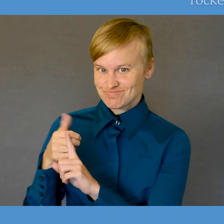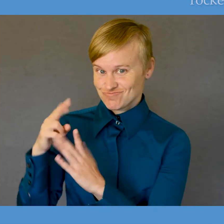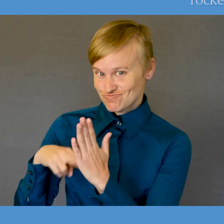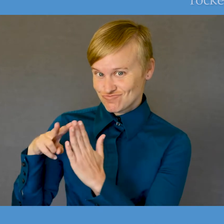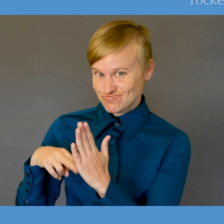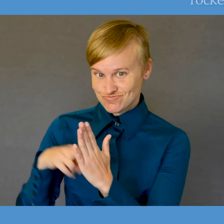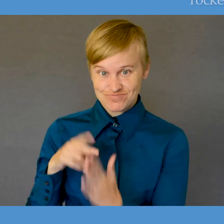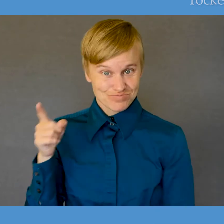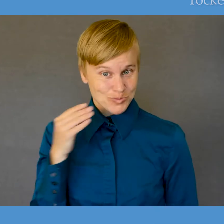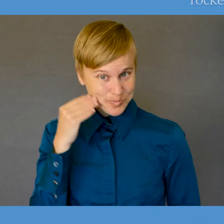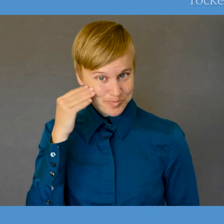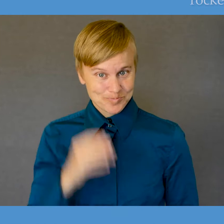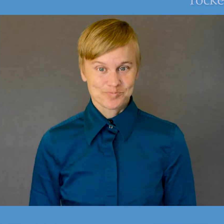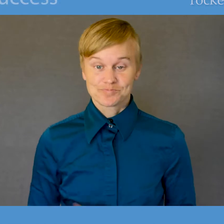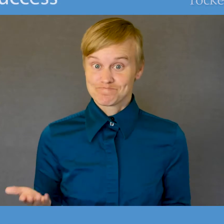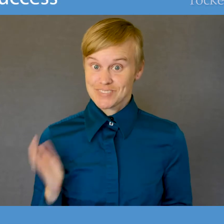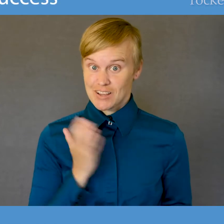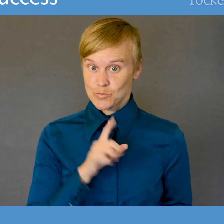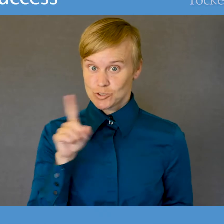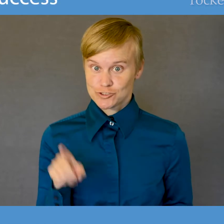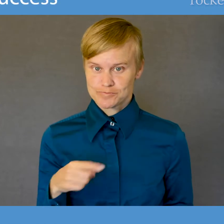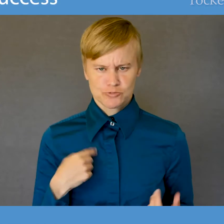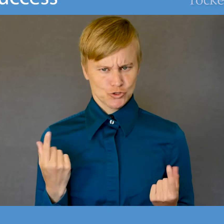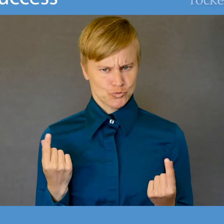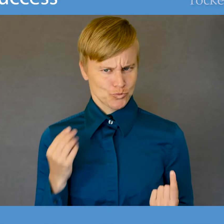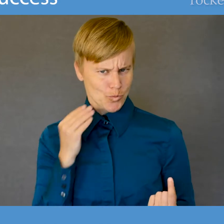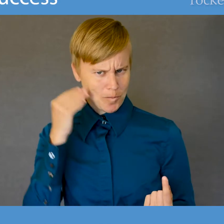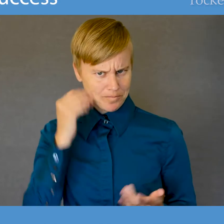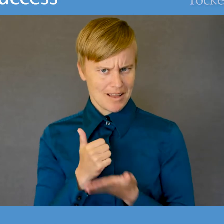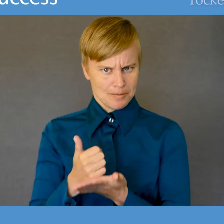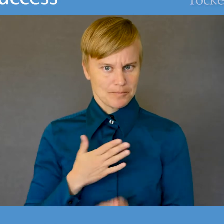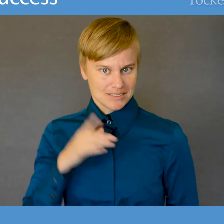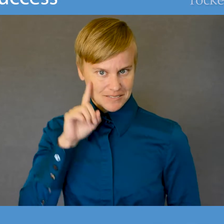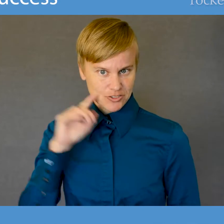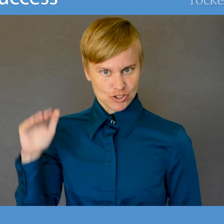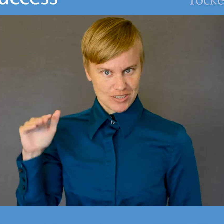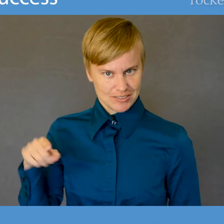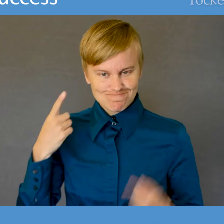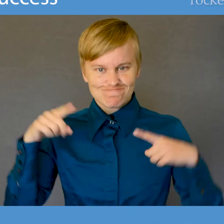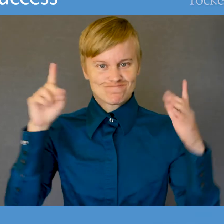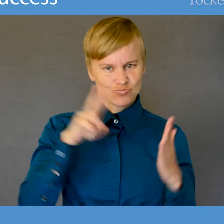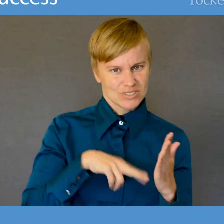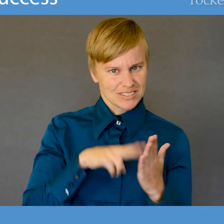Here's our question: "What can I do at home to set my young deaf child up for success in reading and writing?"